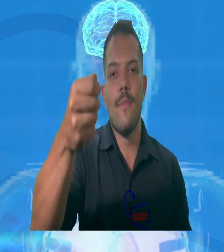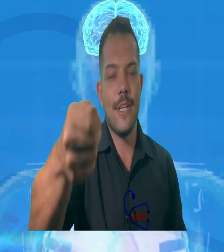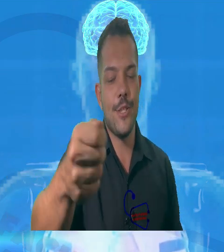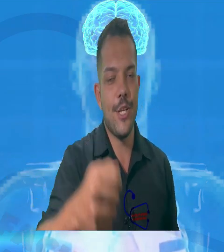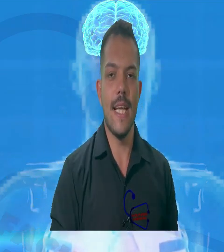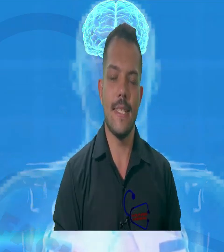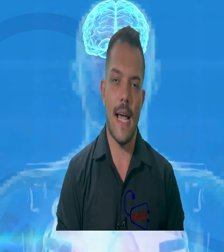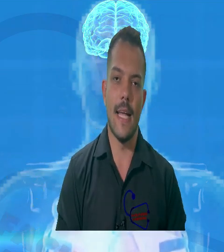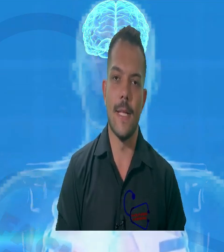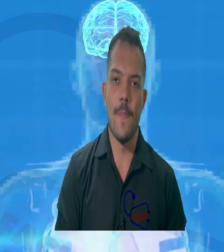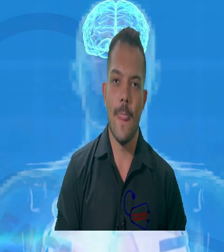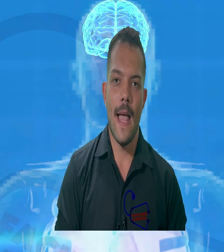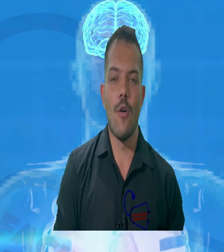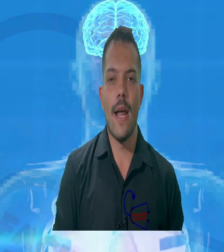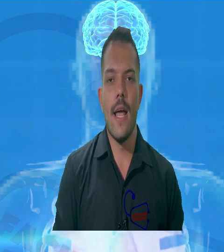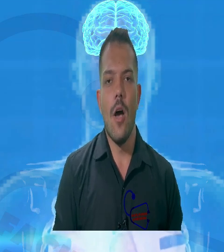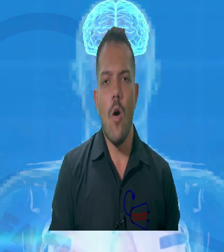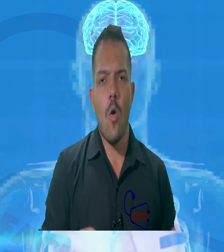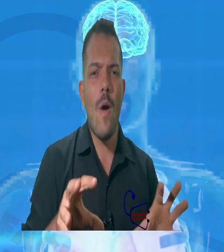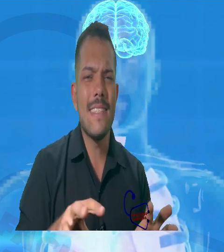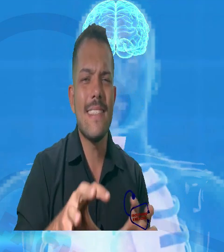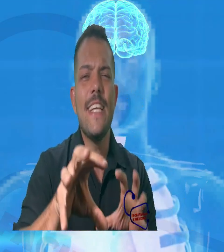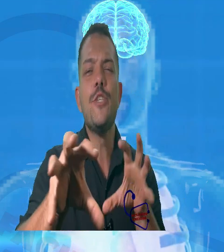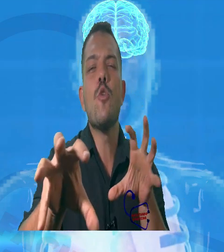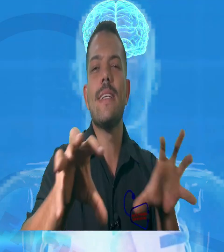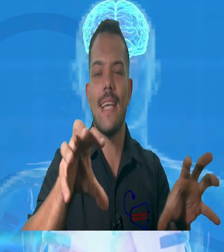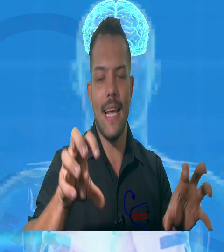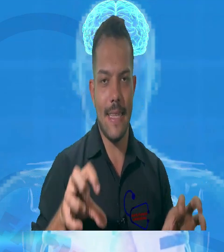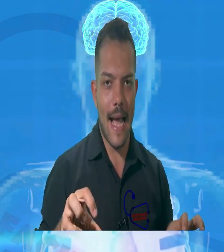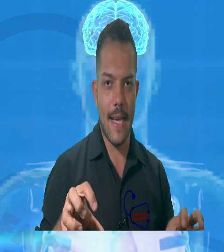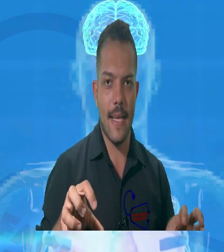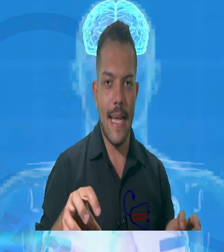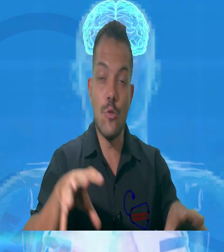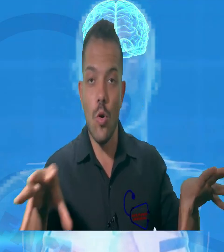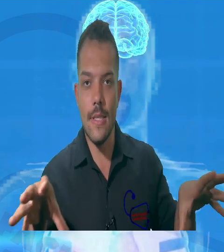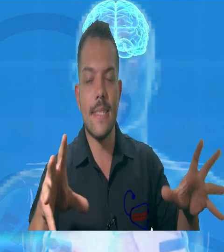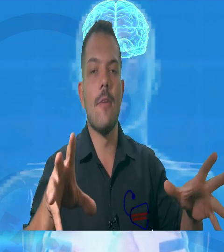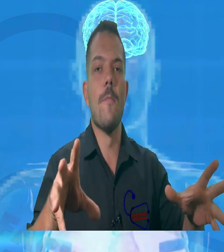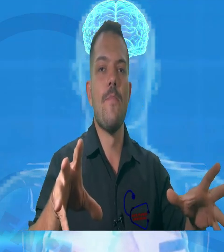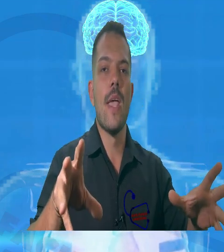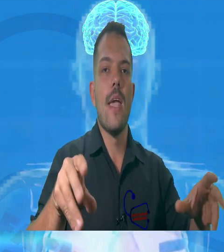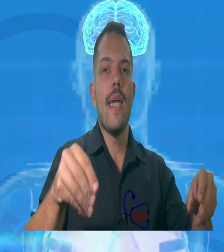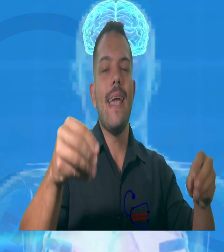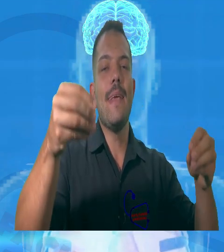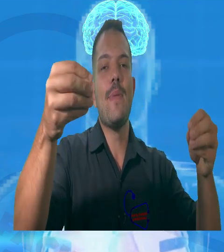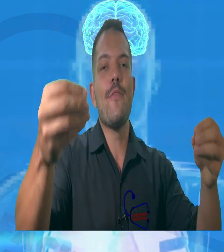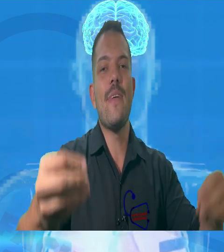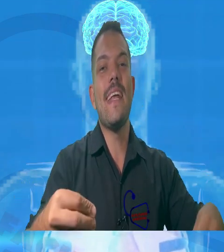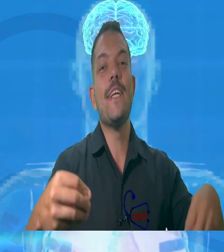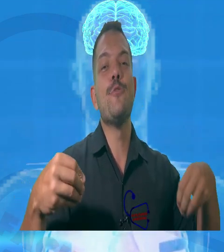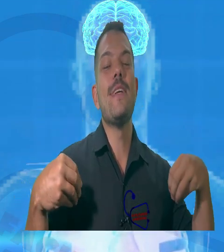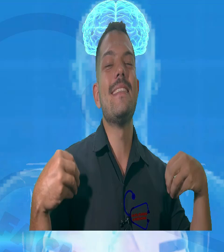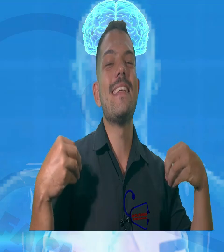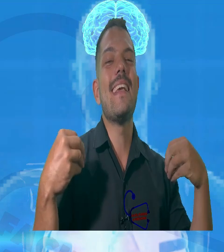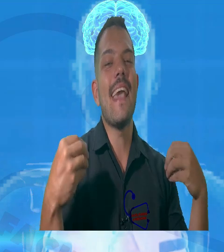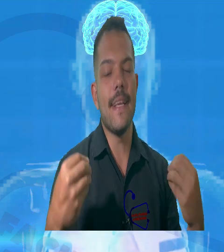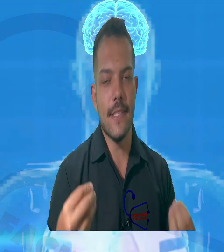acquiring Scabies, now which regions it attacks, all of them, no, he prefers hot regions, and